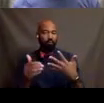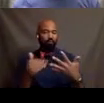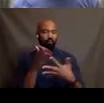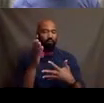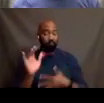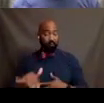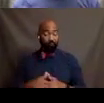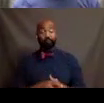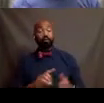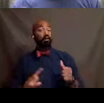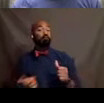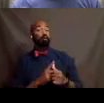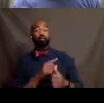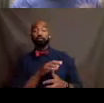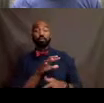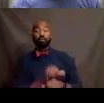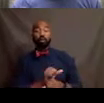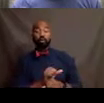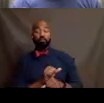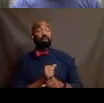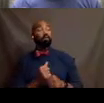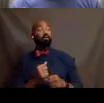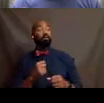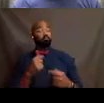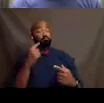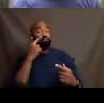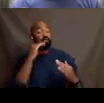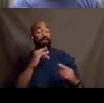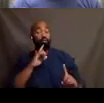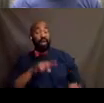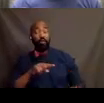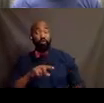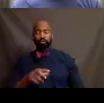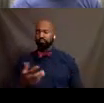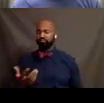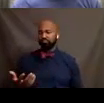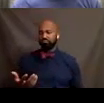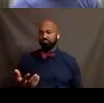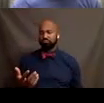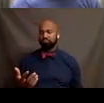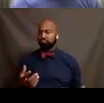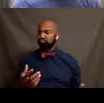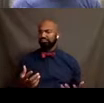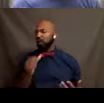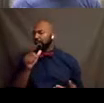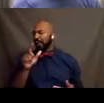because there's no wrong answers, but don't be surprised if you are asked, where do you see yourself in a year or where do you wanna see yourself in five years